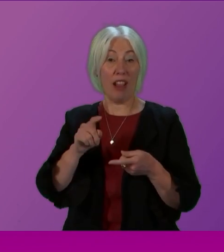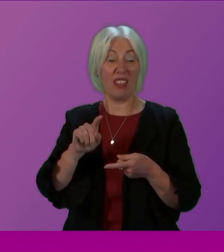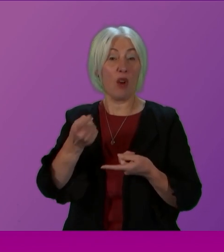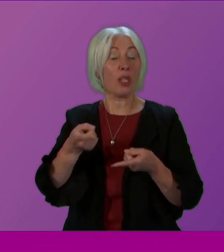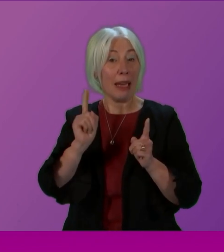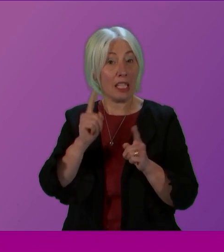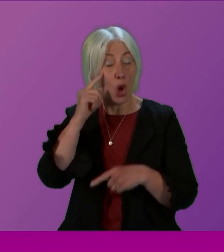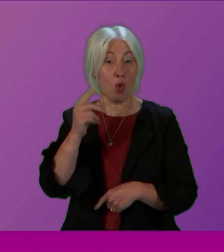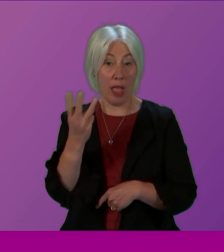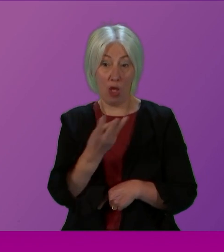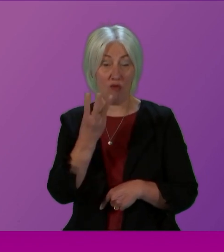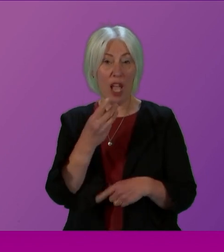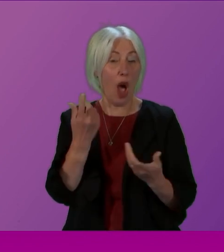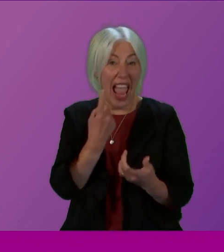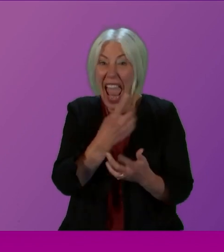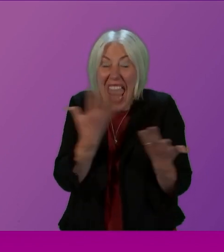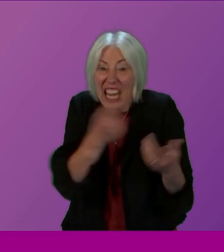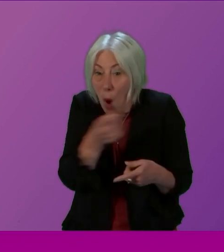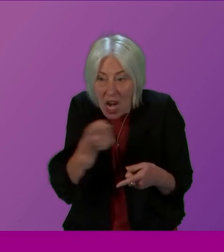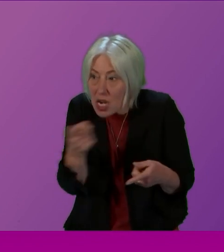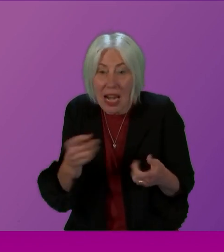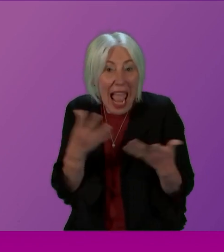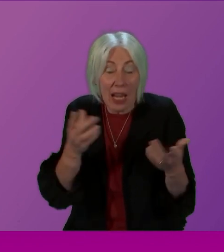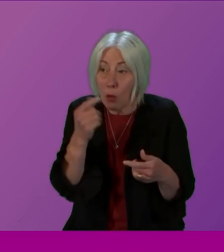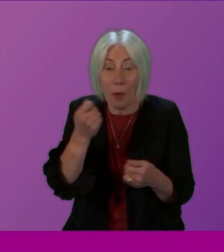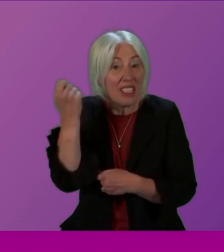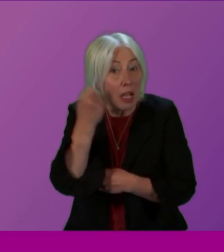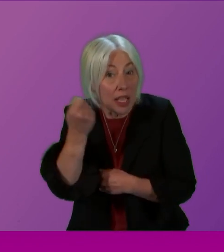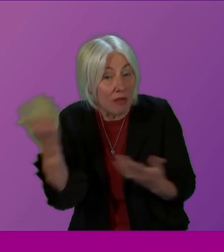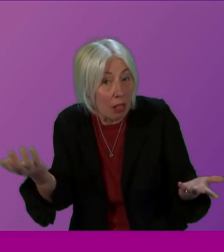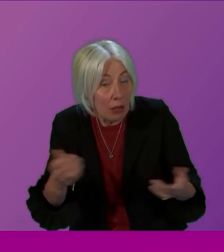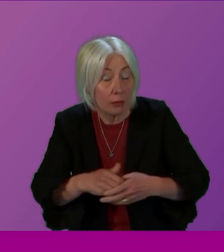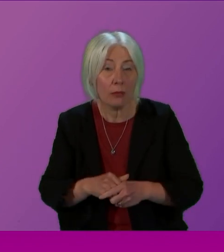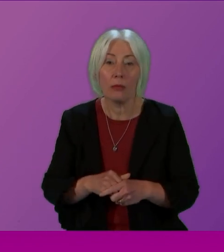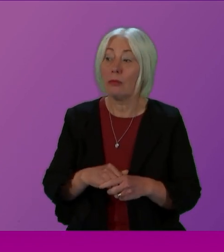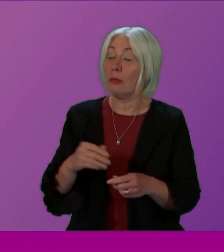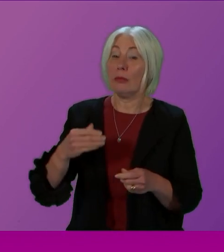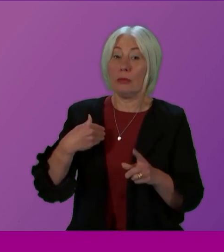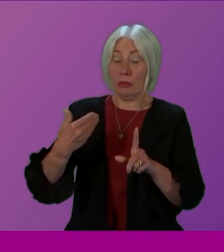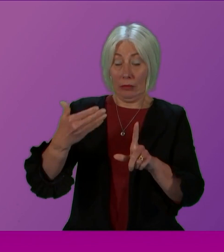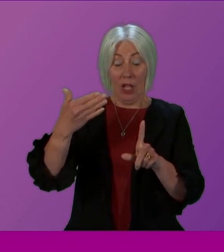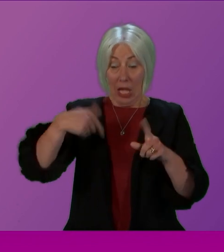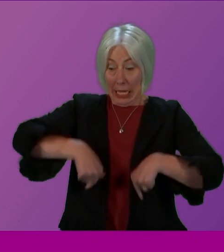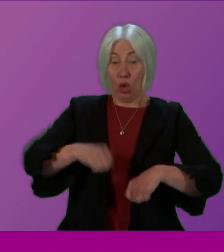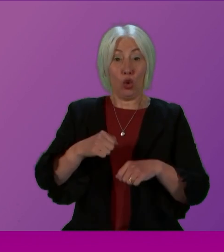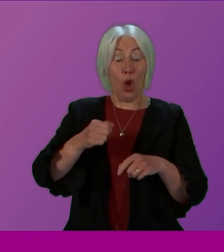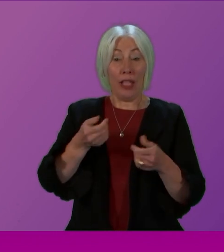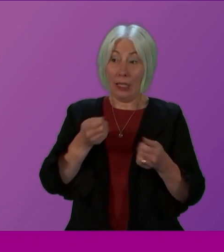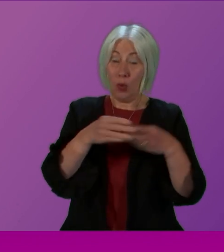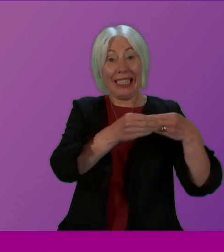Scotland is recognised across the world as being a leader in tackling climate change,